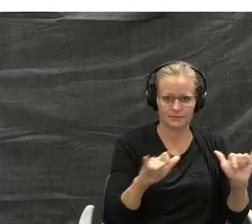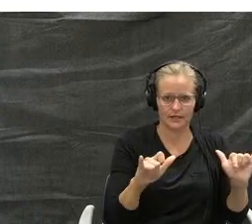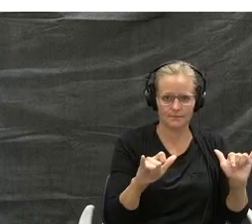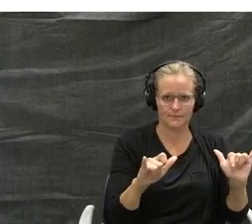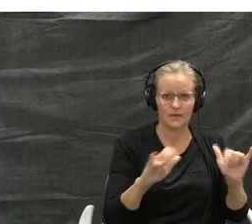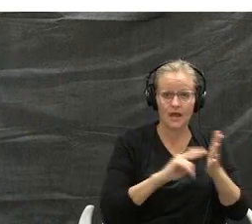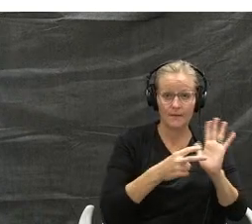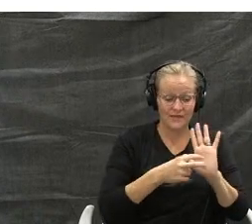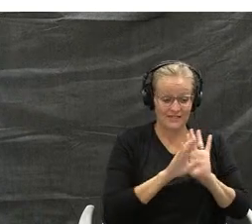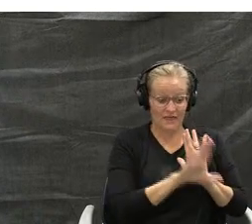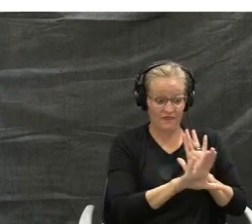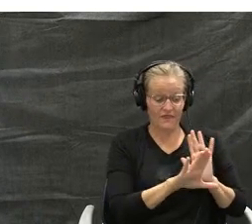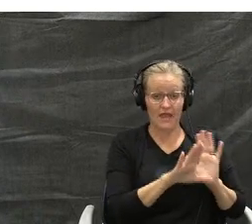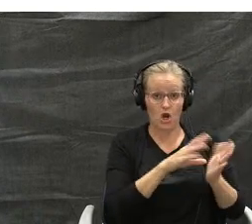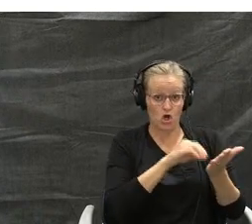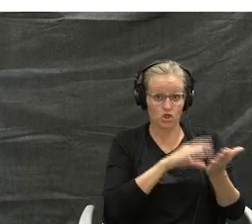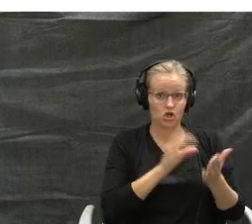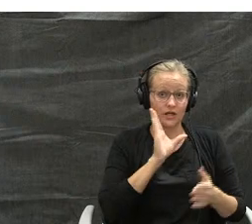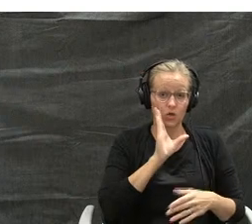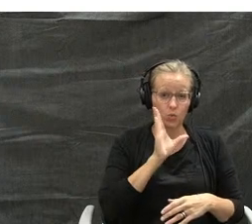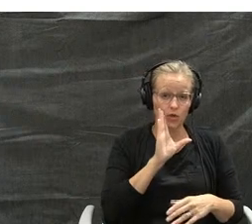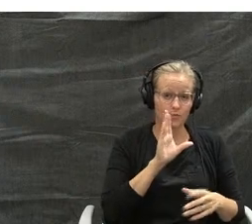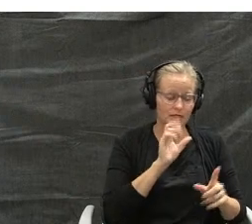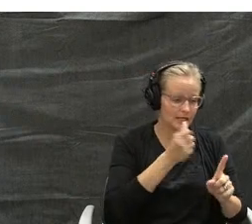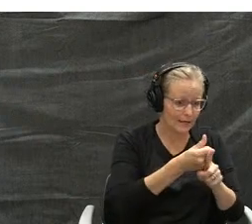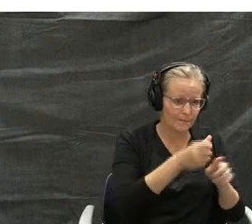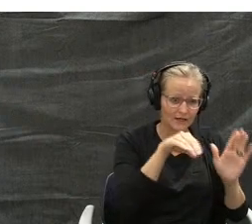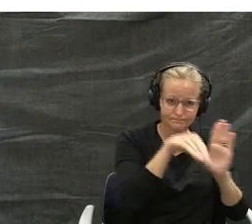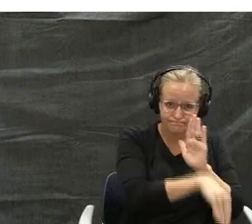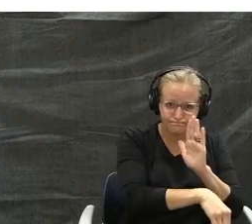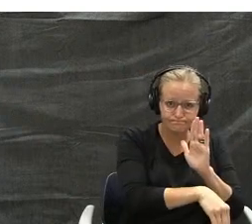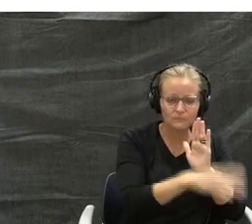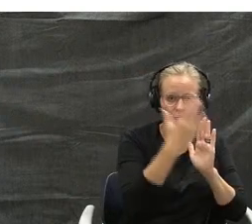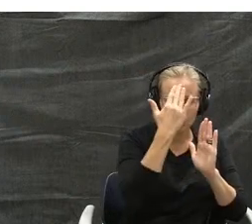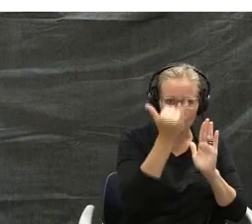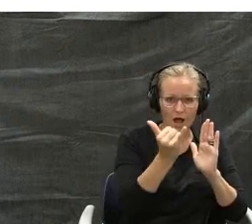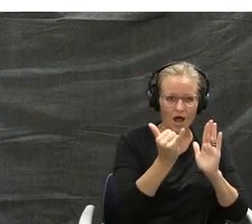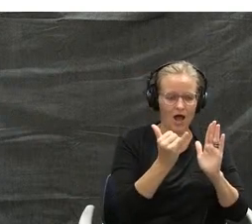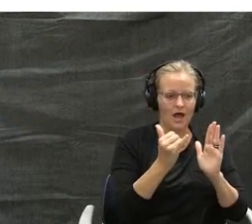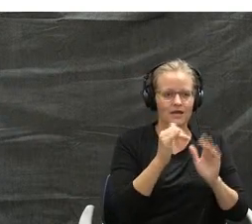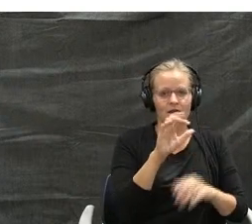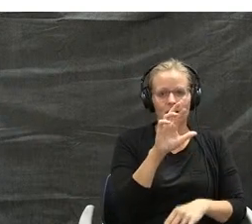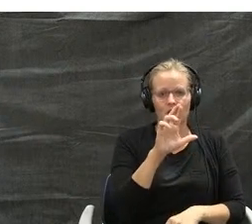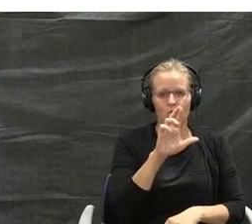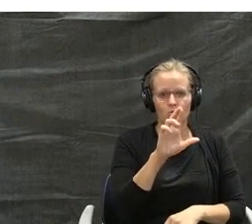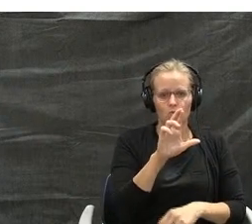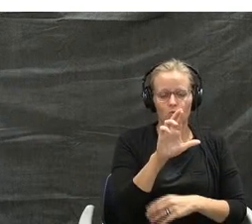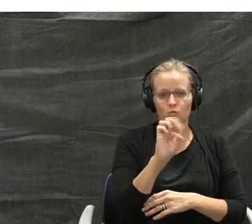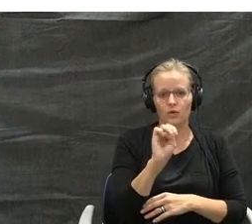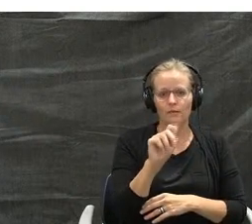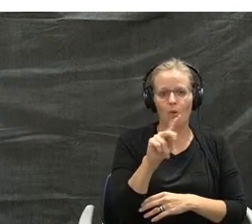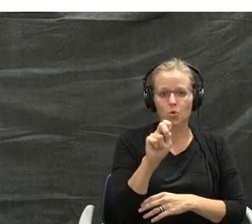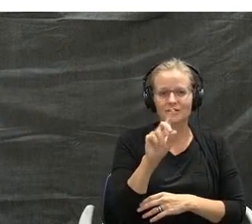neglected and negatively impacted via remote learning. Thank you. Andy Potter of Maple Grove says, after reading